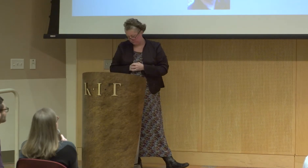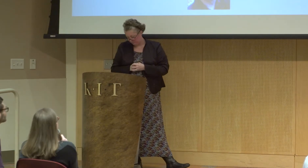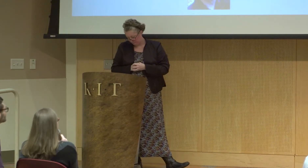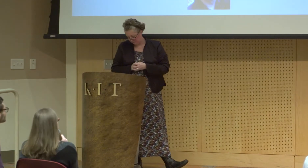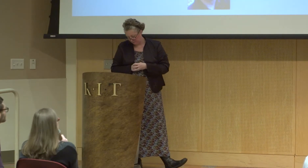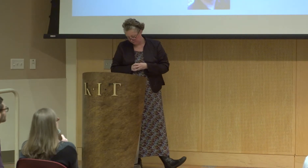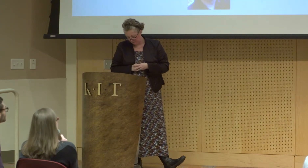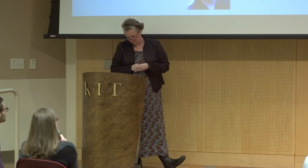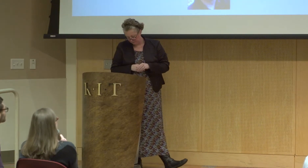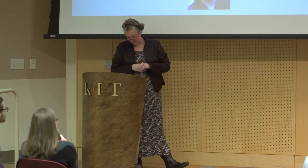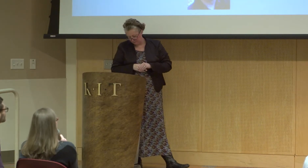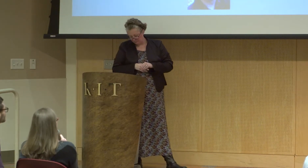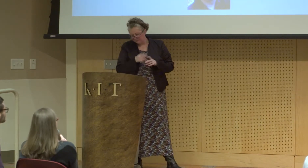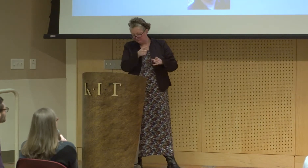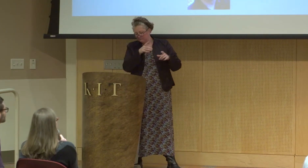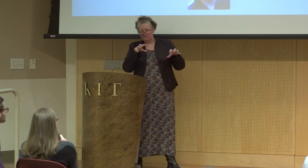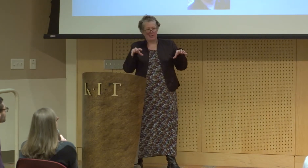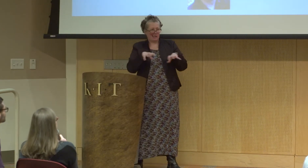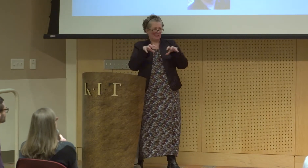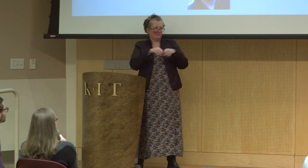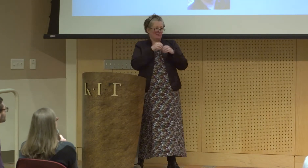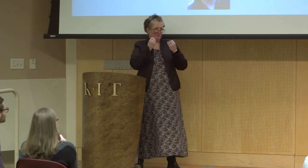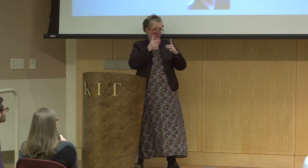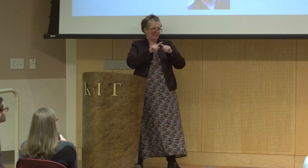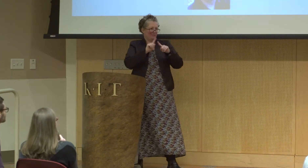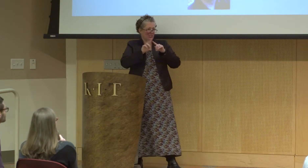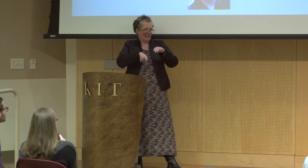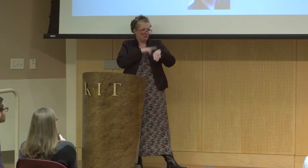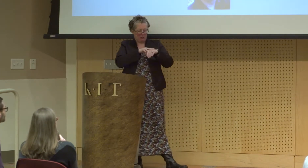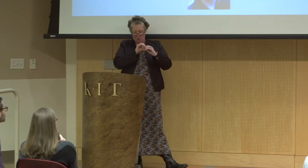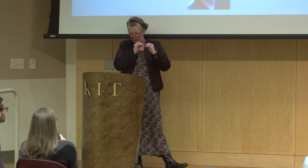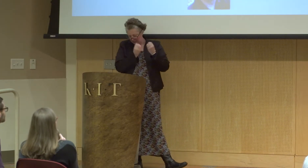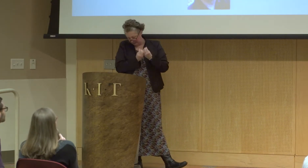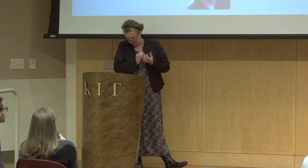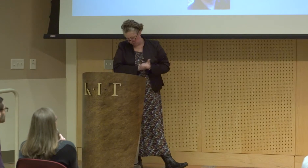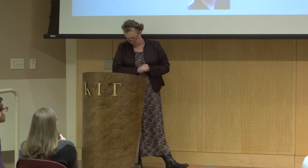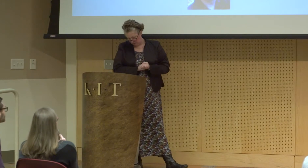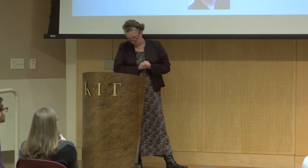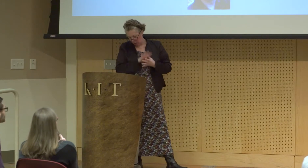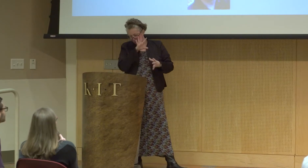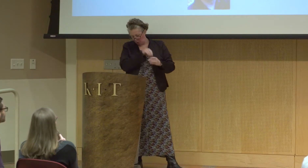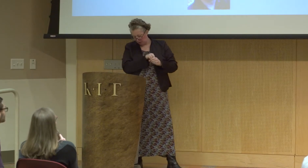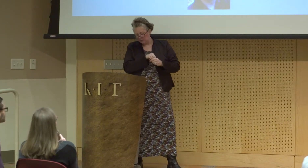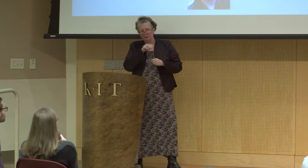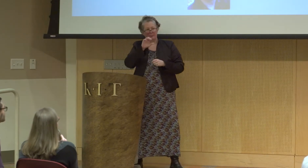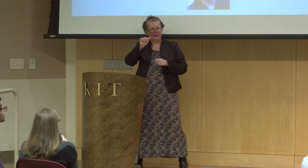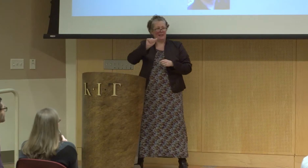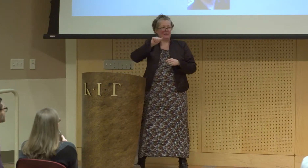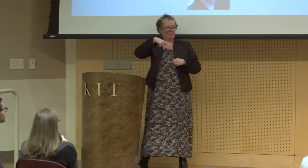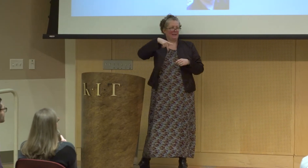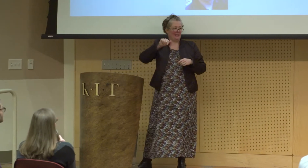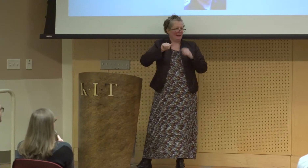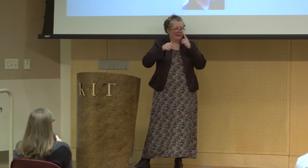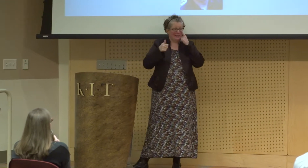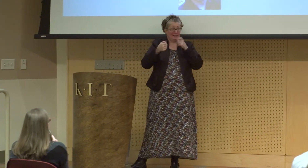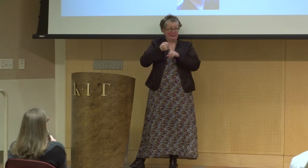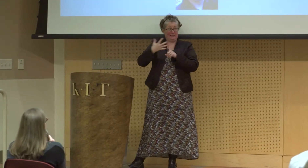He specializes in the Deaf population, more so than anything else. And he has been involved in many national organizations,